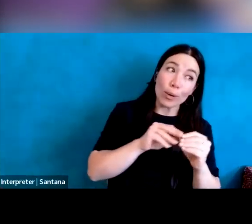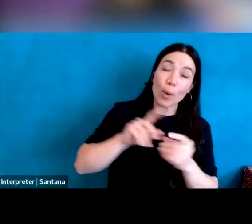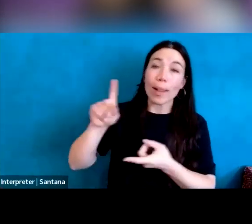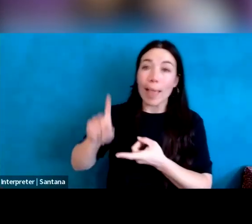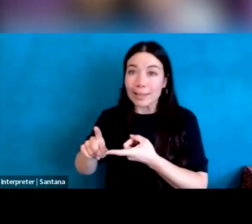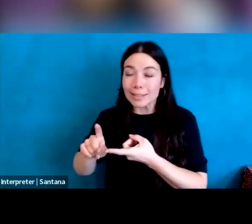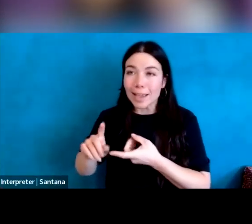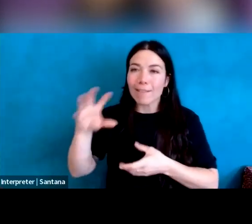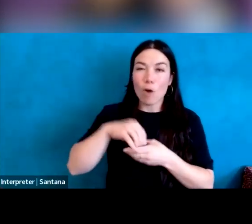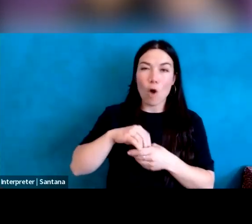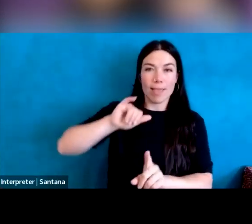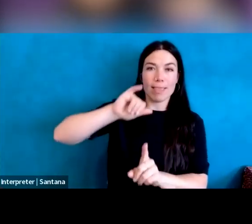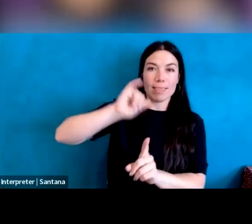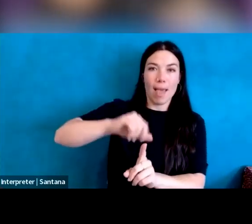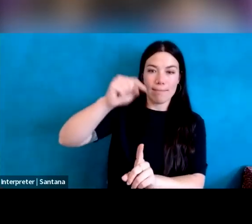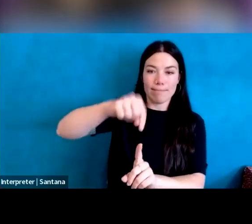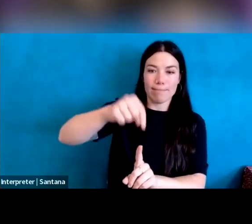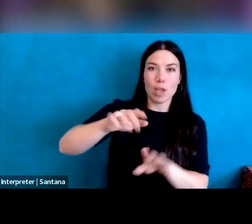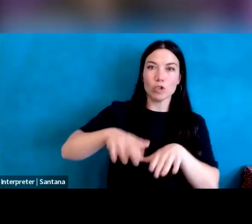in, say, cross-culturally.